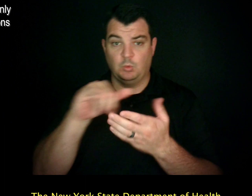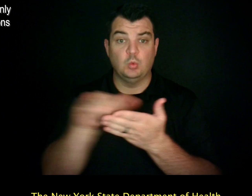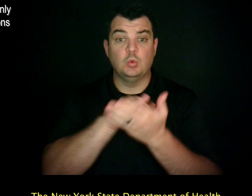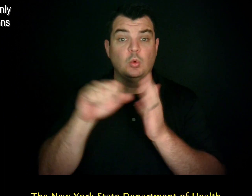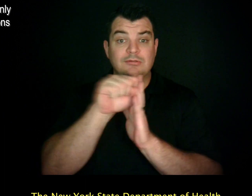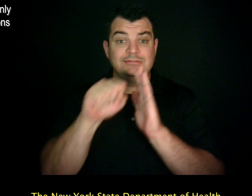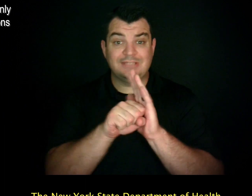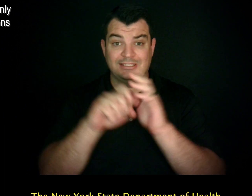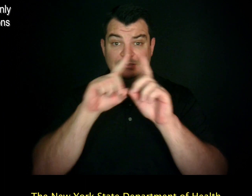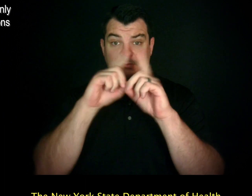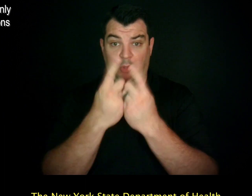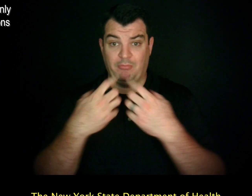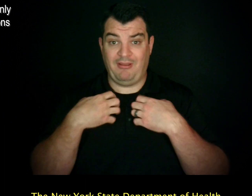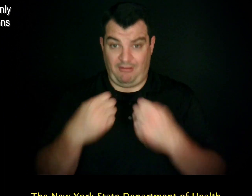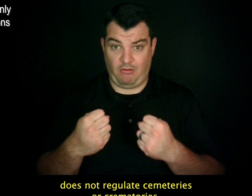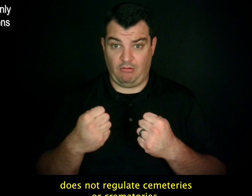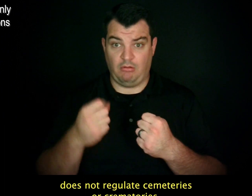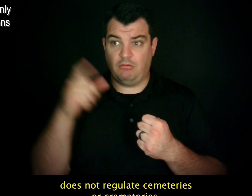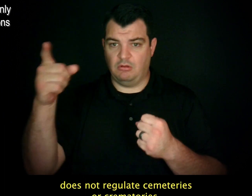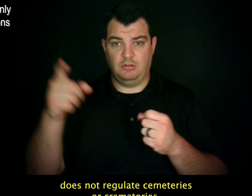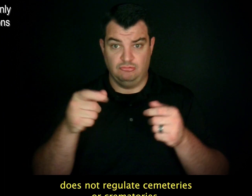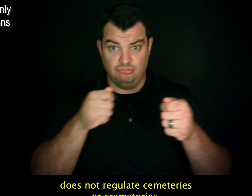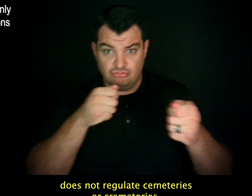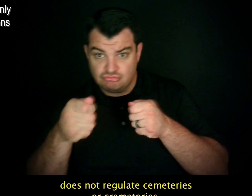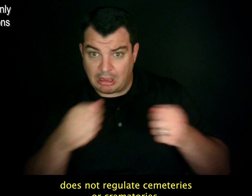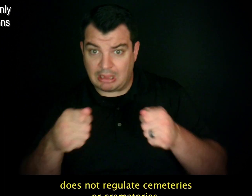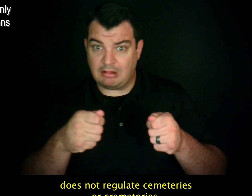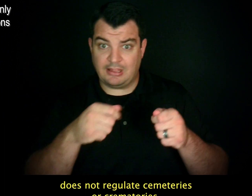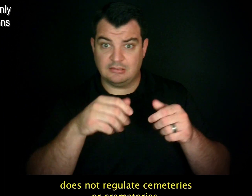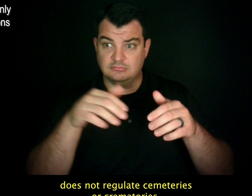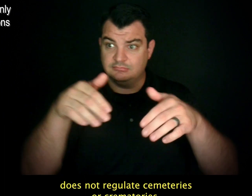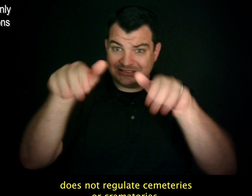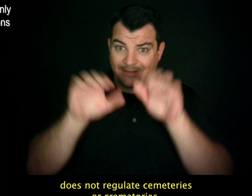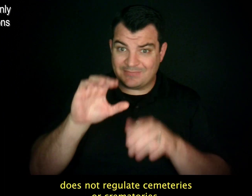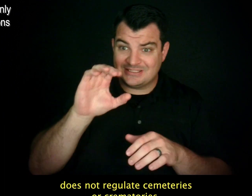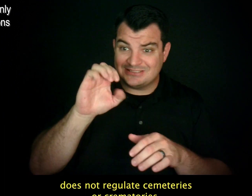The New York State Department of Health does not regulate cemeteries or crematories.